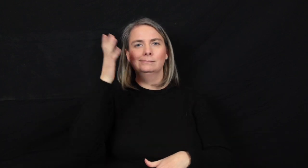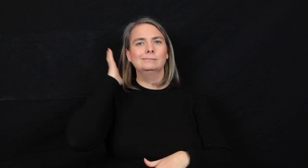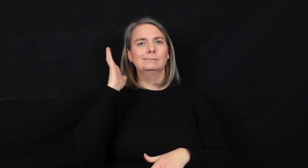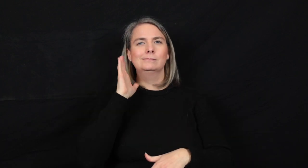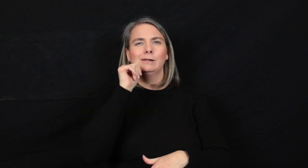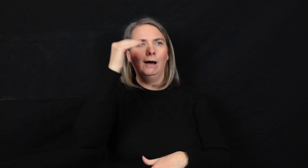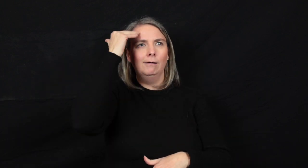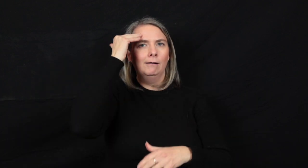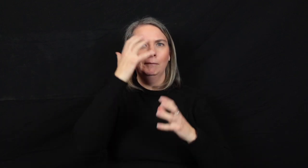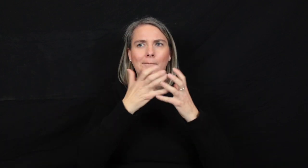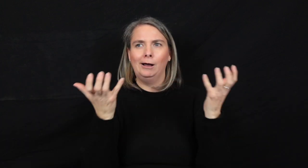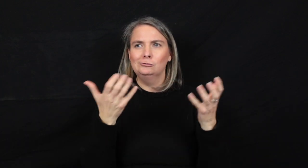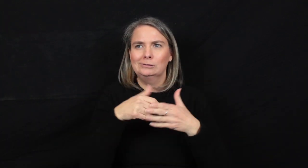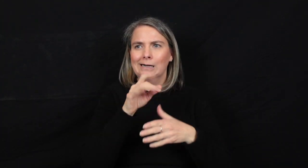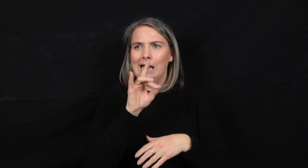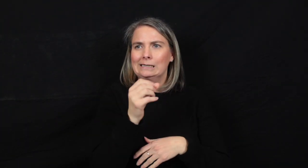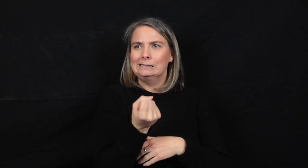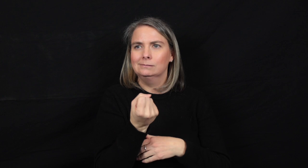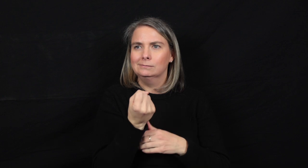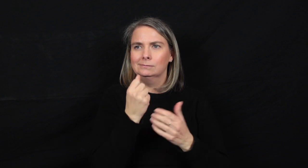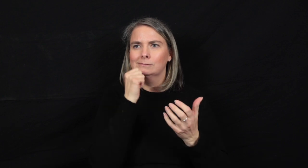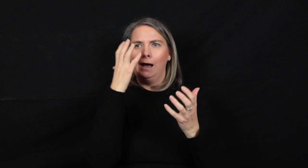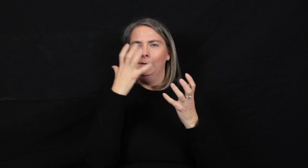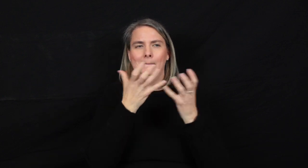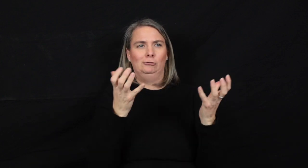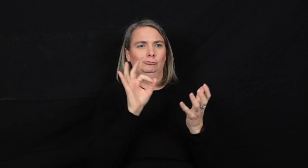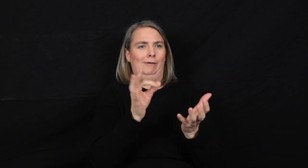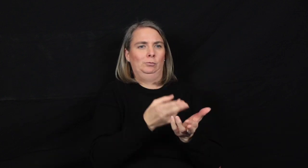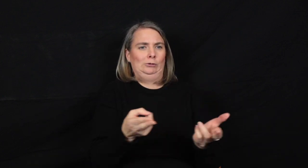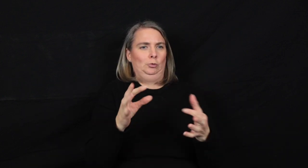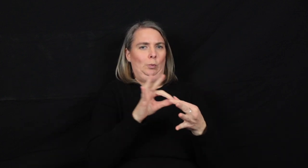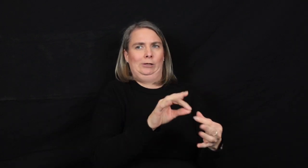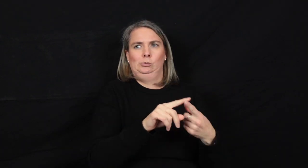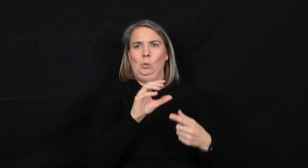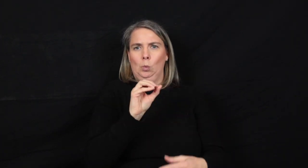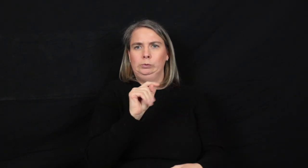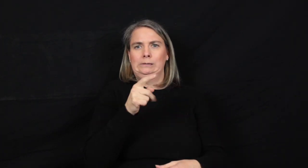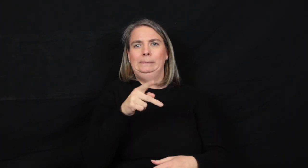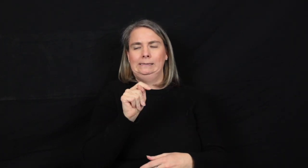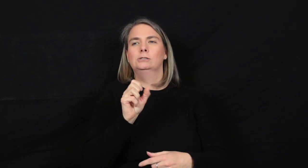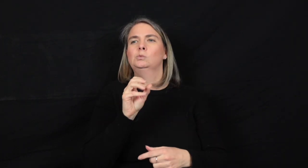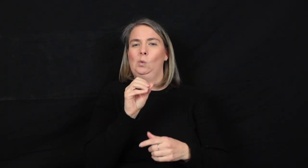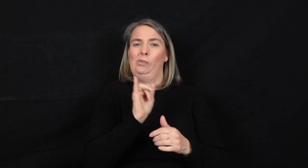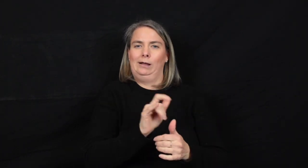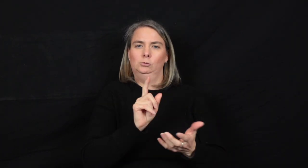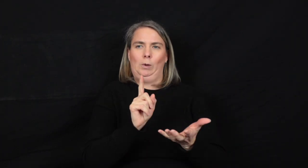they didn’t have the resources and knowledge connected with OT and PT. At the same time,